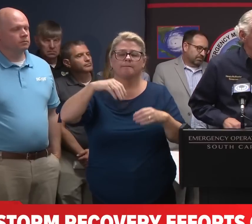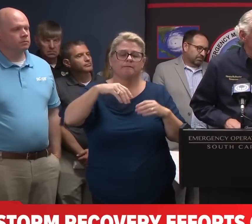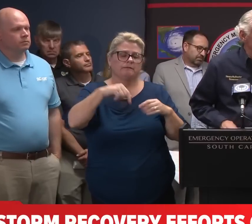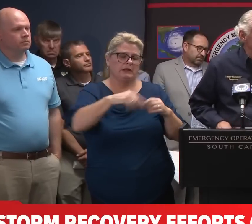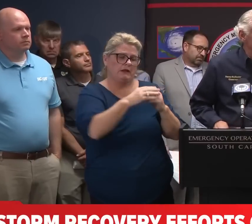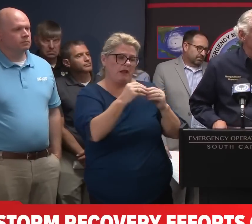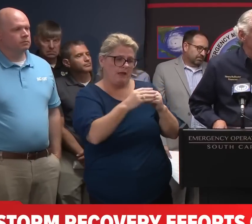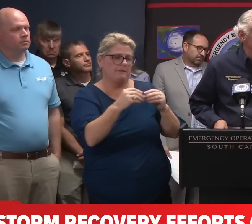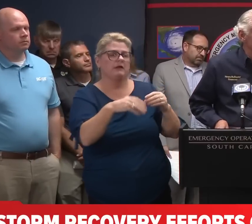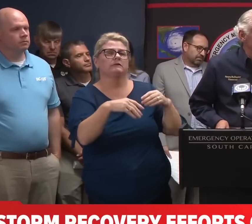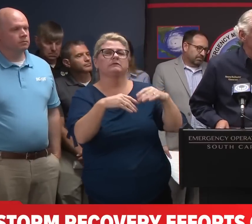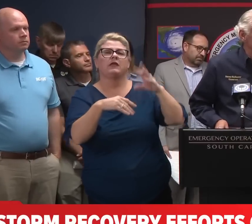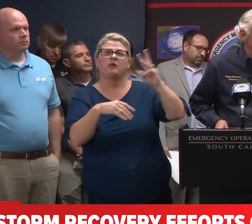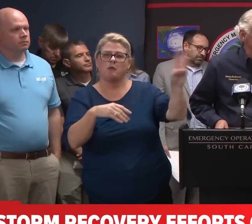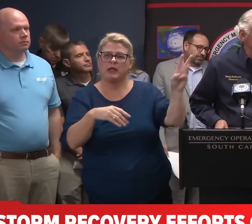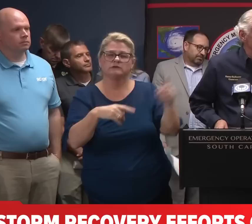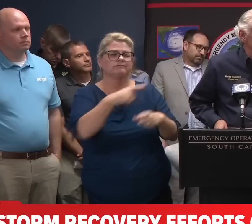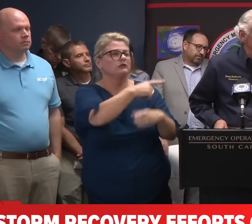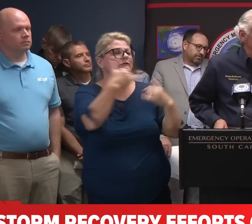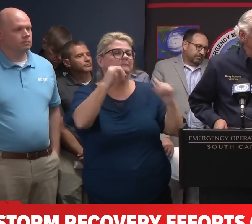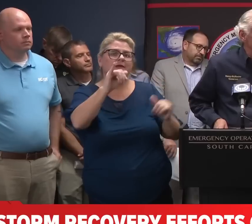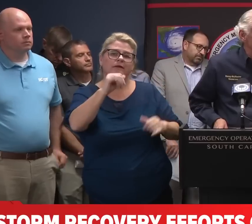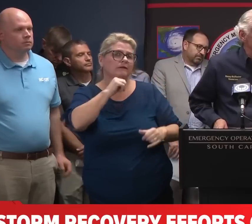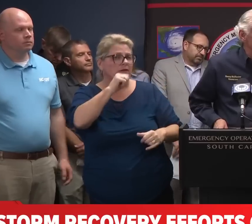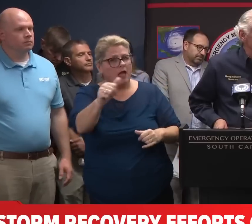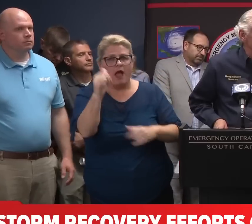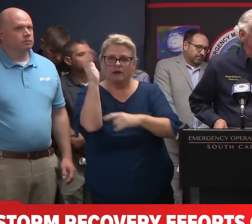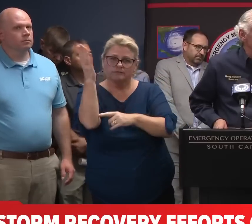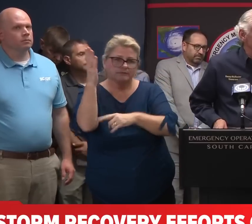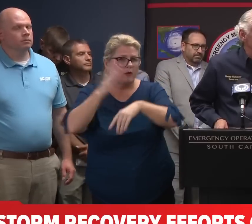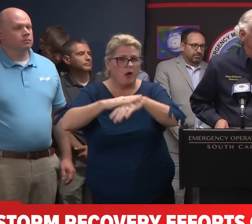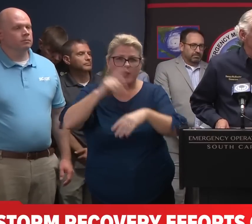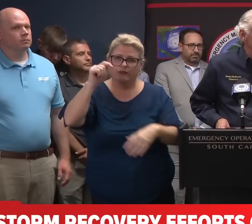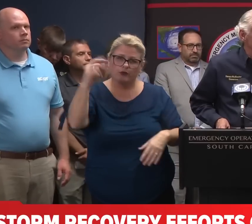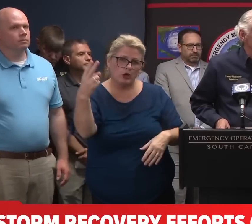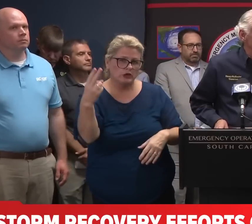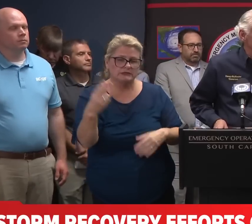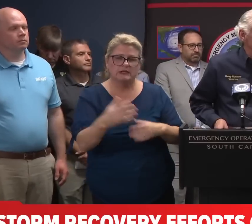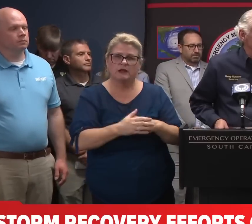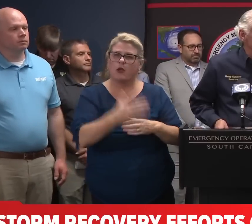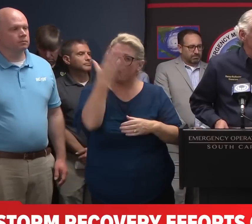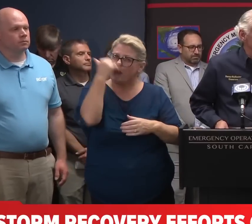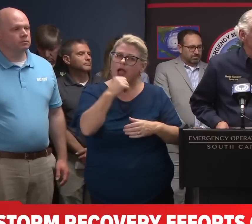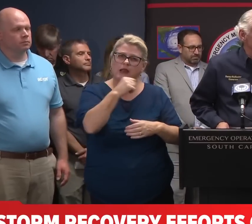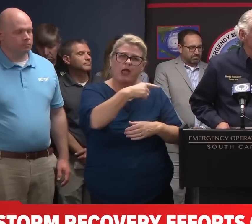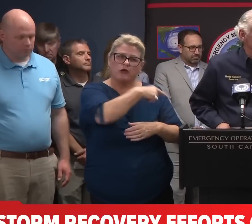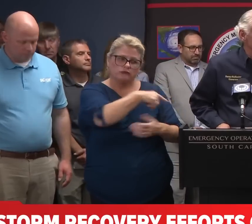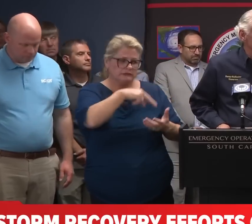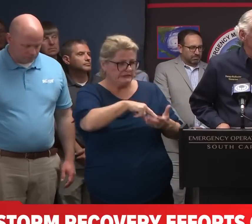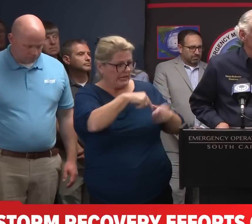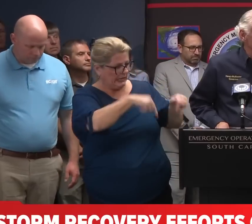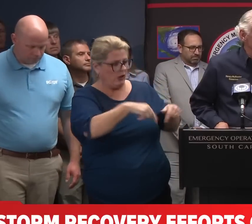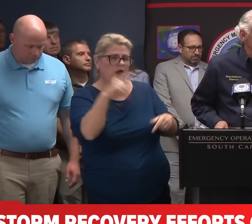But he still didn't do any kind of media briefing. I had that on Thursday. Any why not the media brief, any media briefing on Thursday when you had